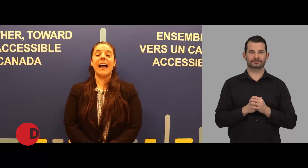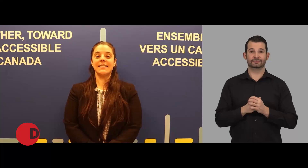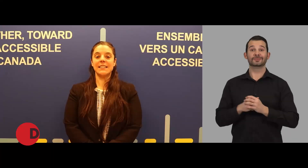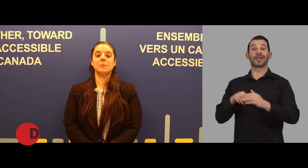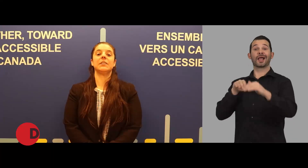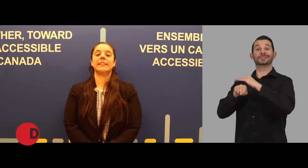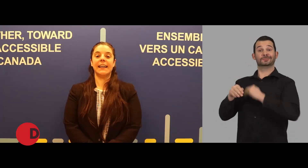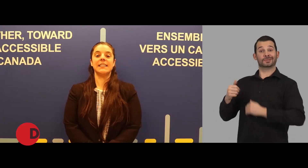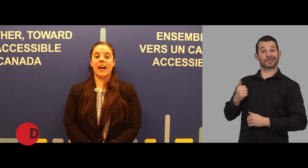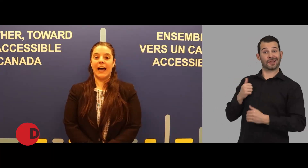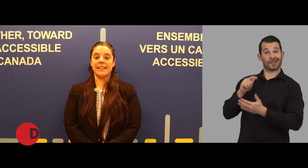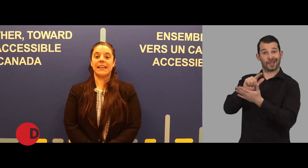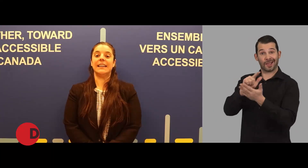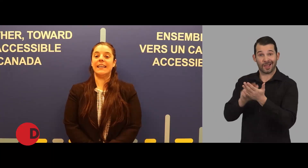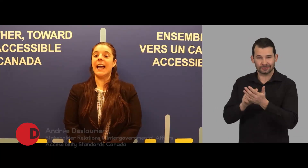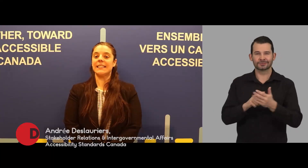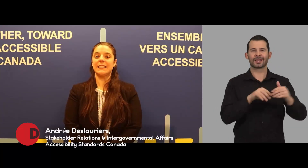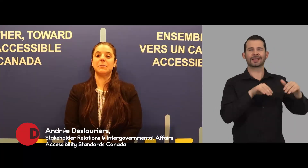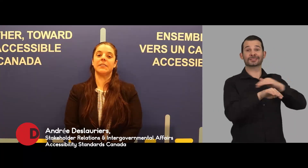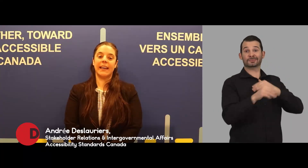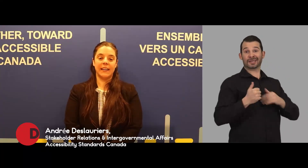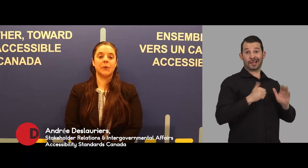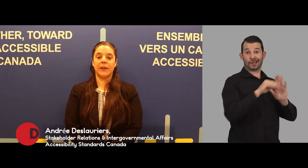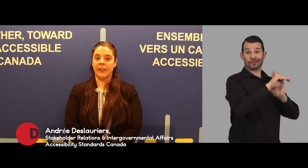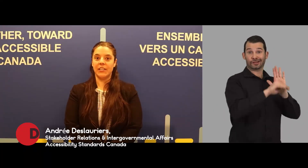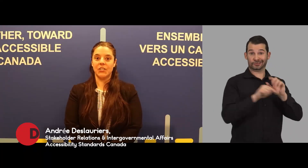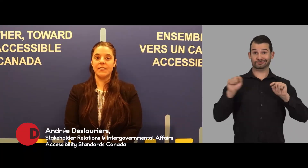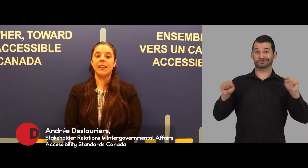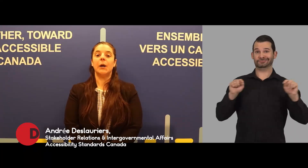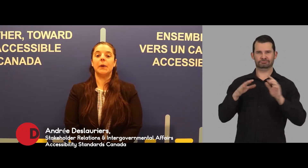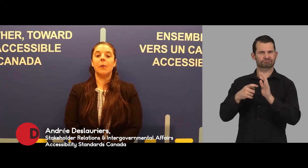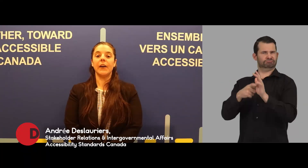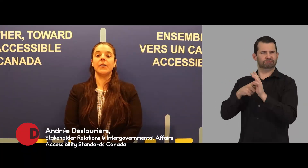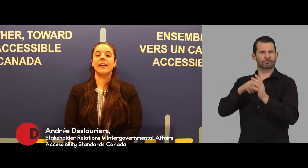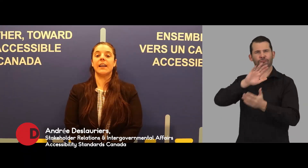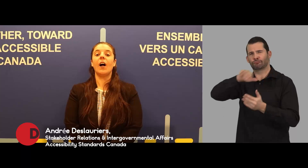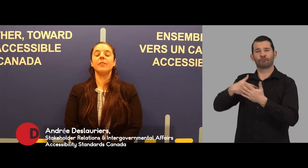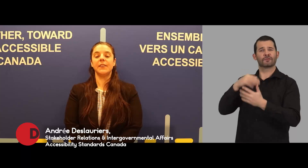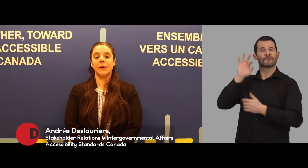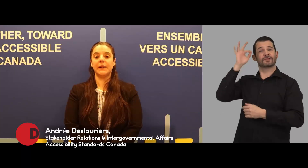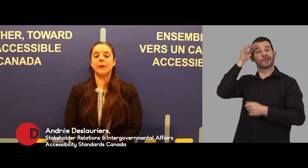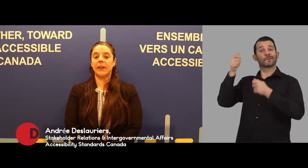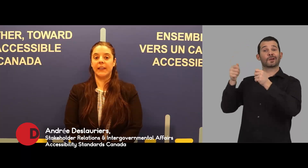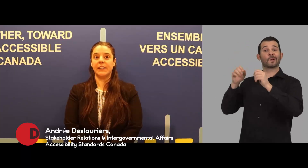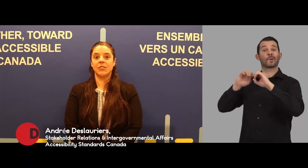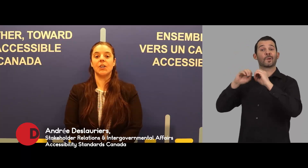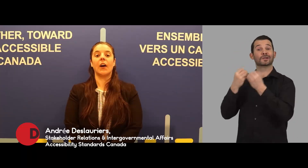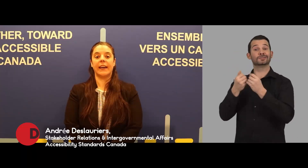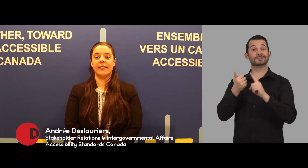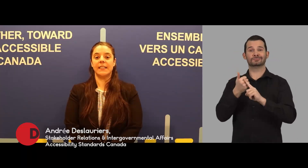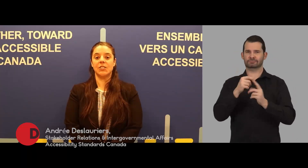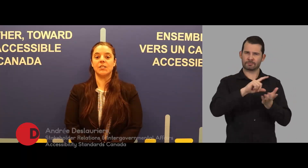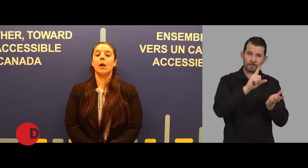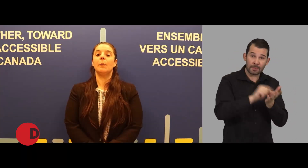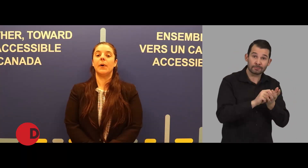The Accessible Canada Act and the Accessible Canada Regulations require that all federally regulated organizations publish